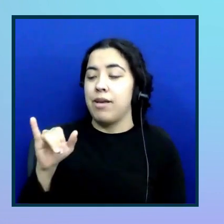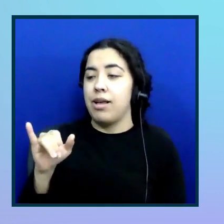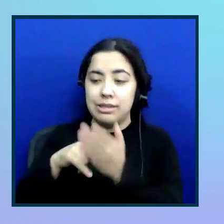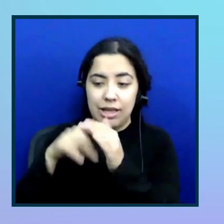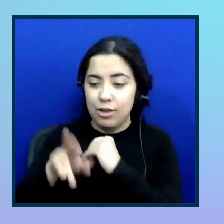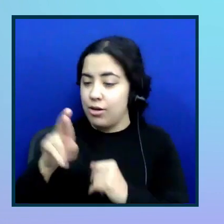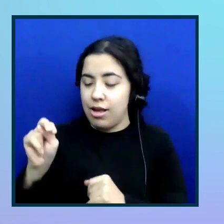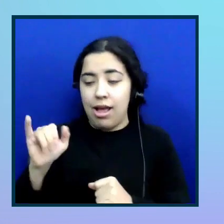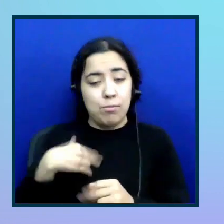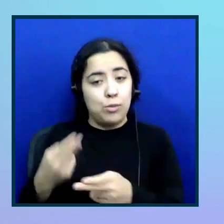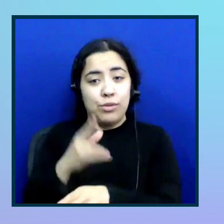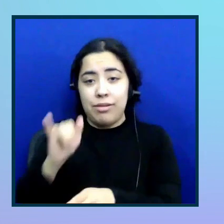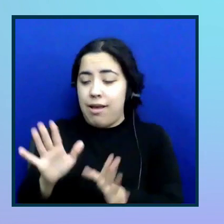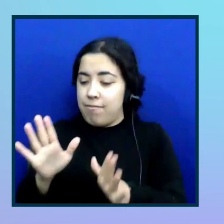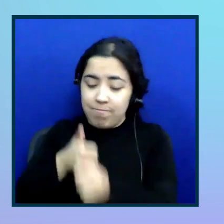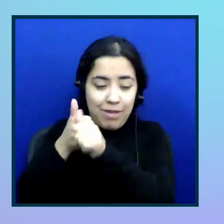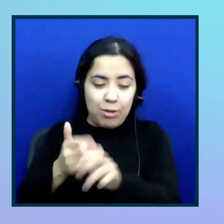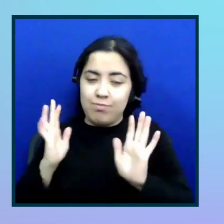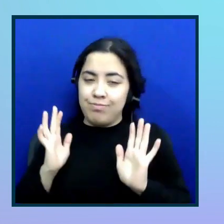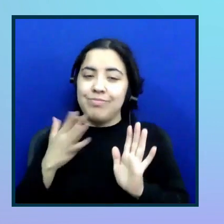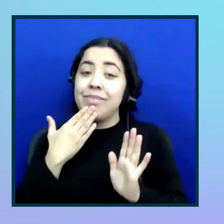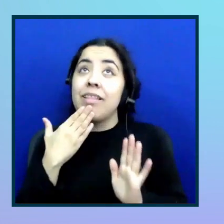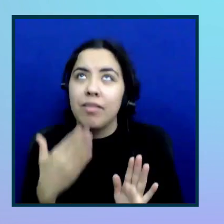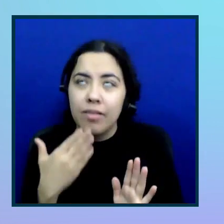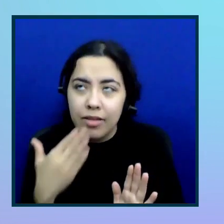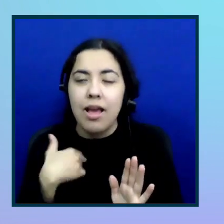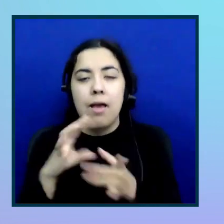So this is what I'm working with. And thankfully, like I mentioned earlier,